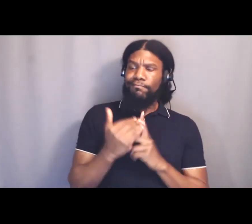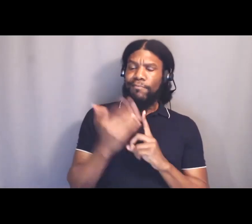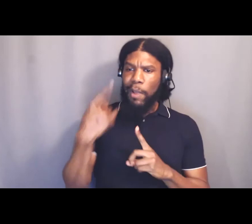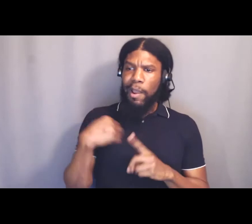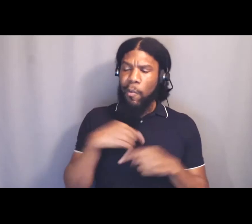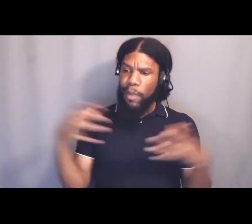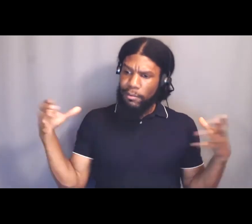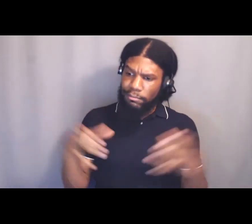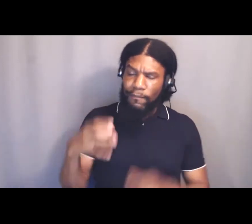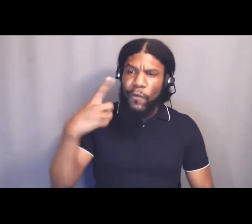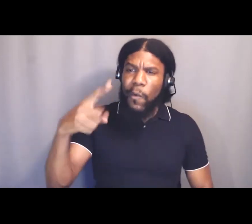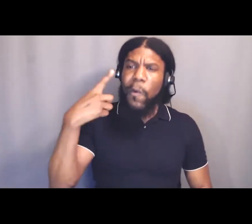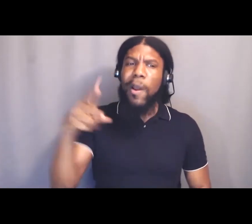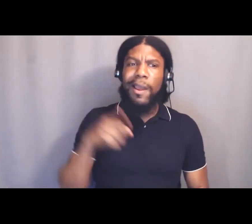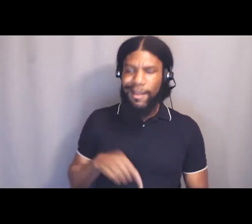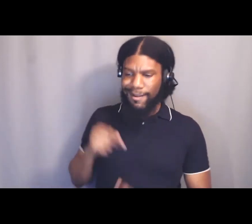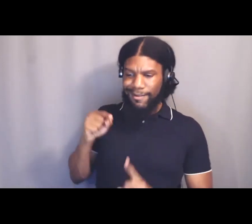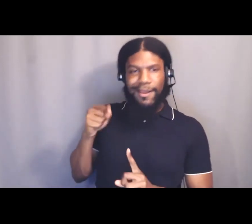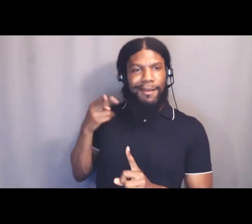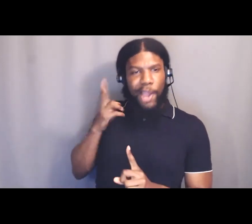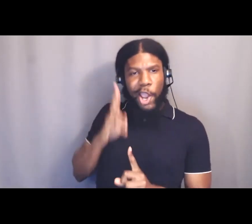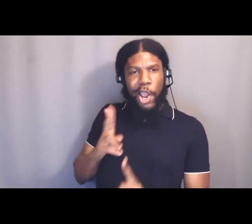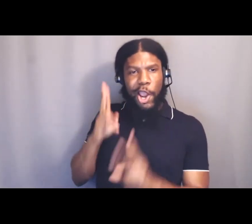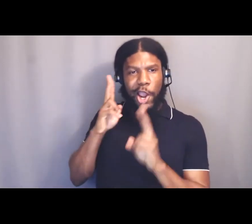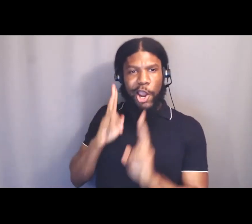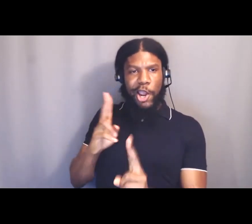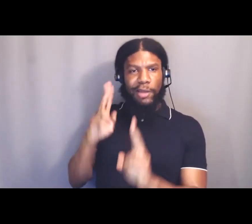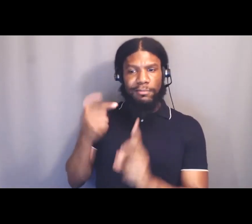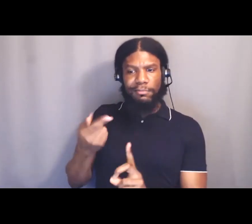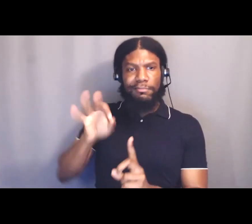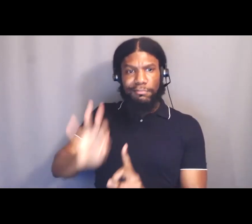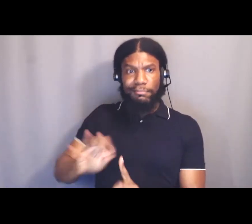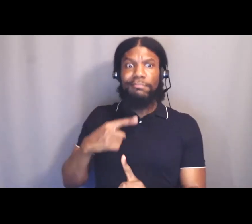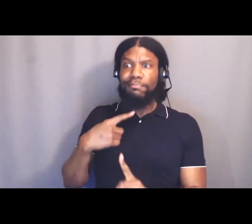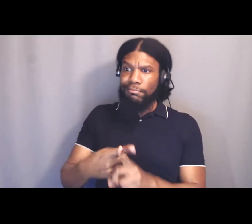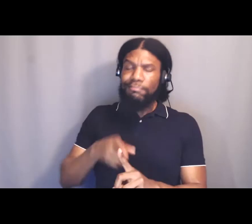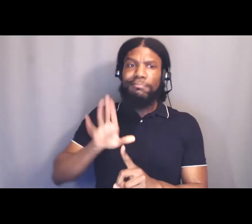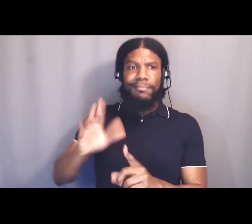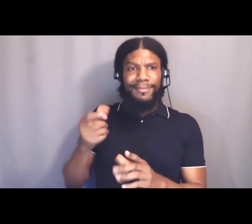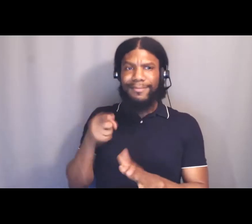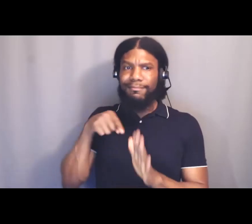and how his death did catalyze an uprising but we have to keep staying in the streets.